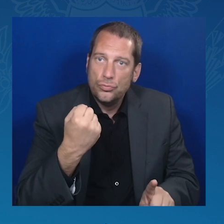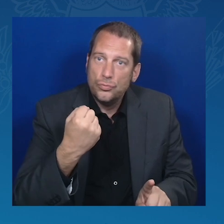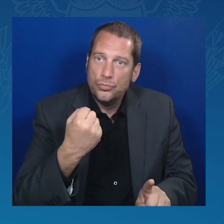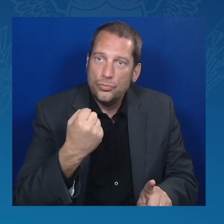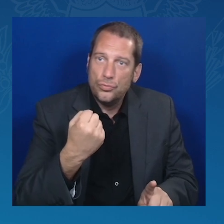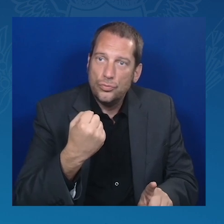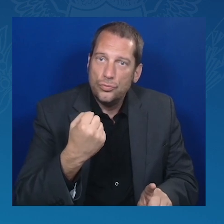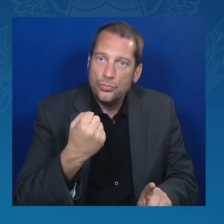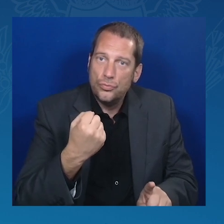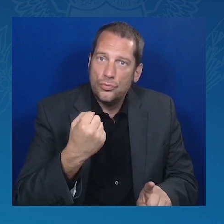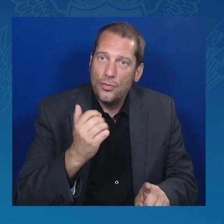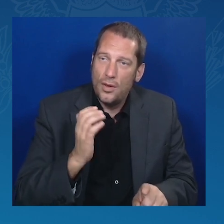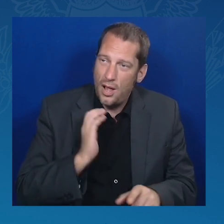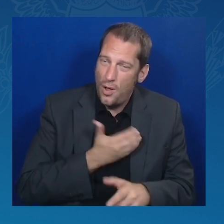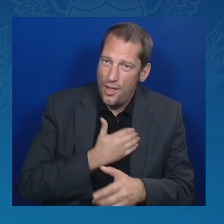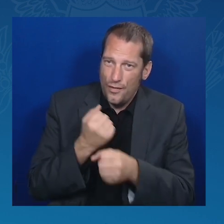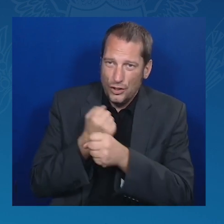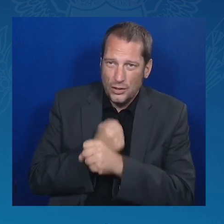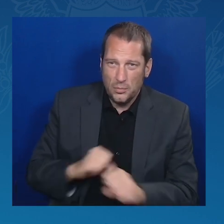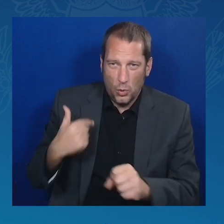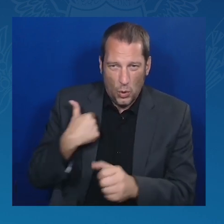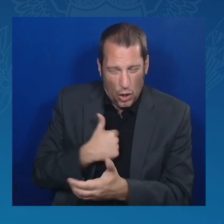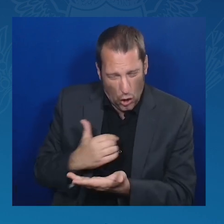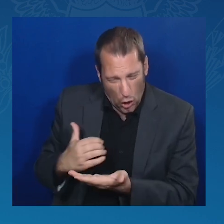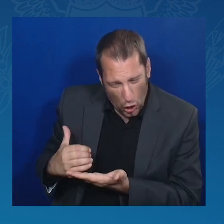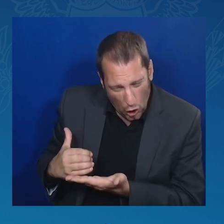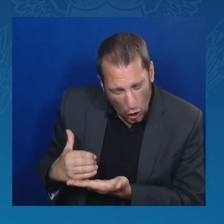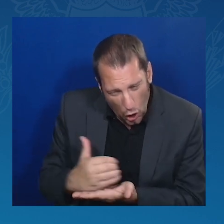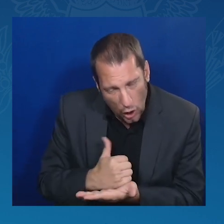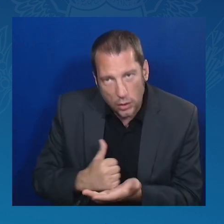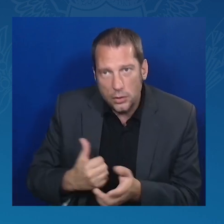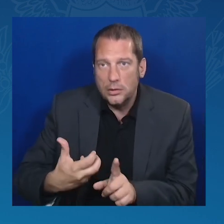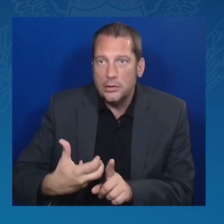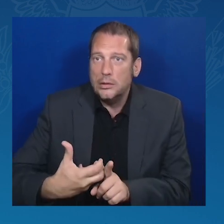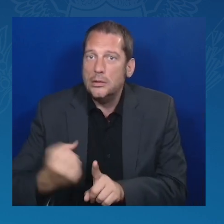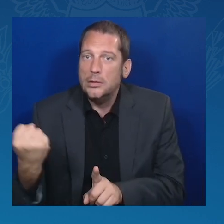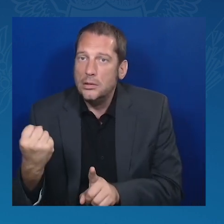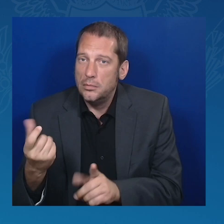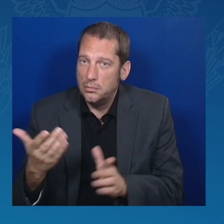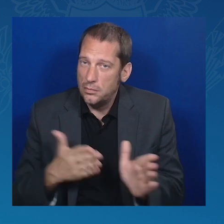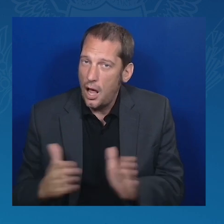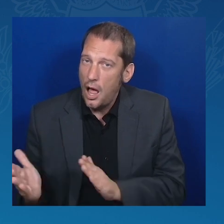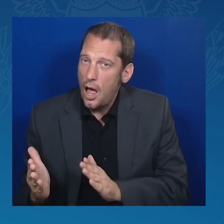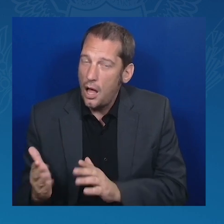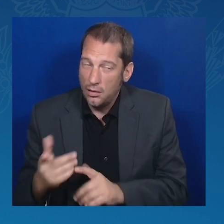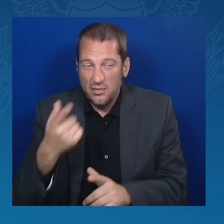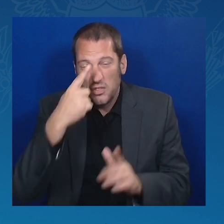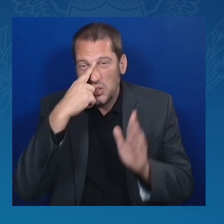where they passed a law that makes it illegal to give people food and water for standing in line to vote.